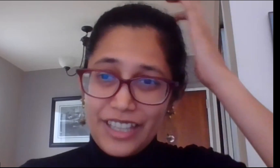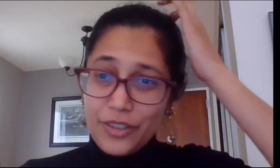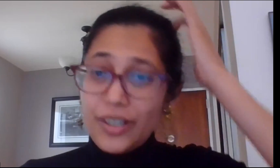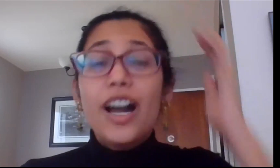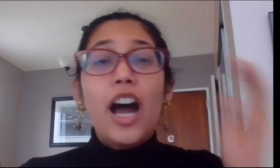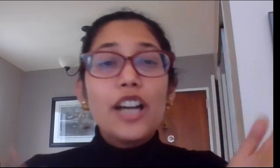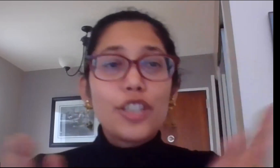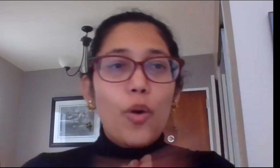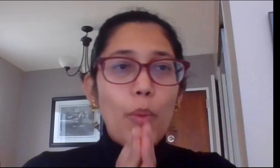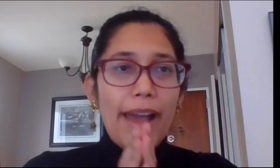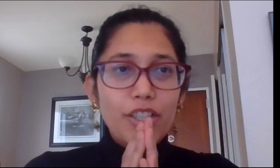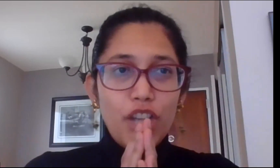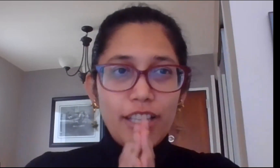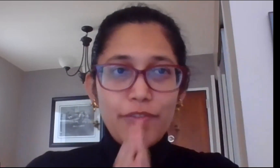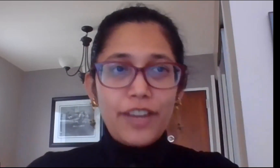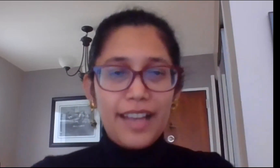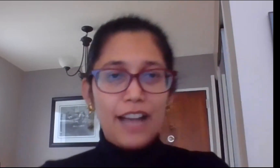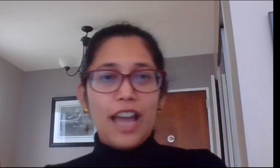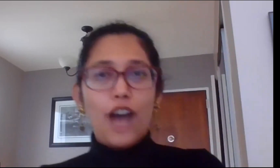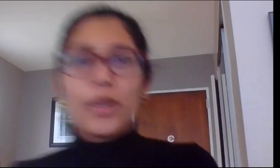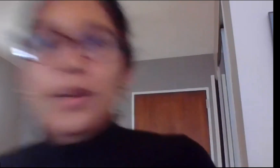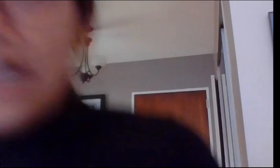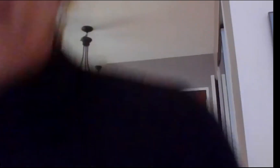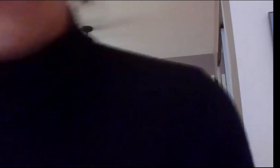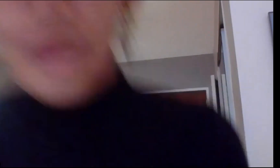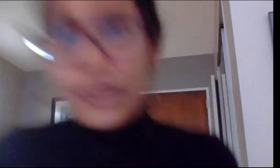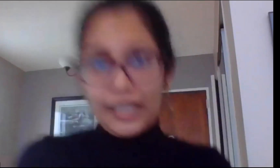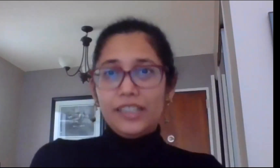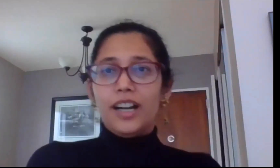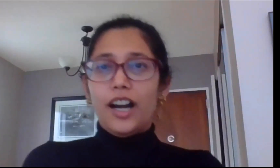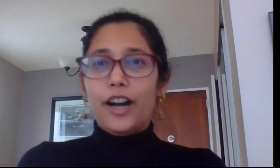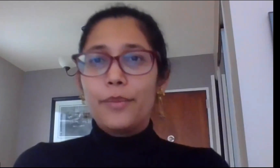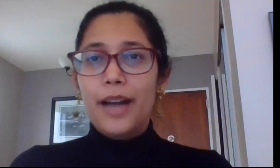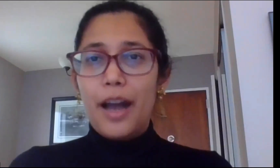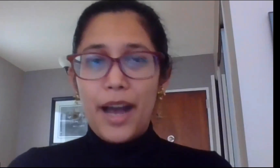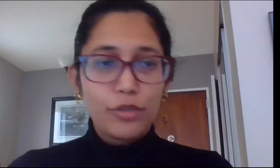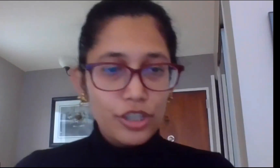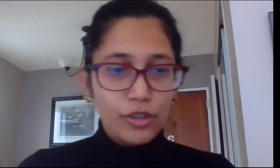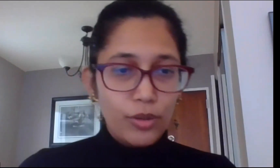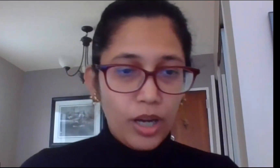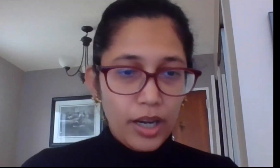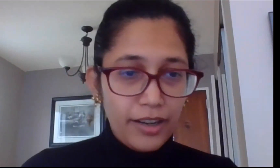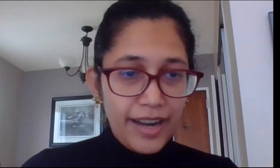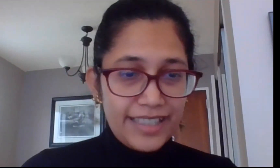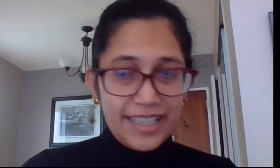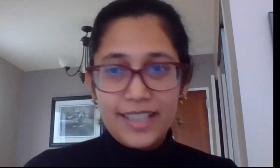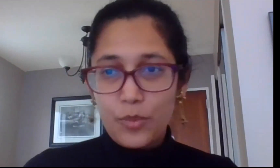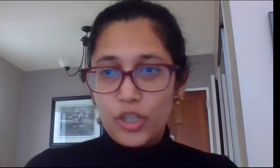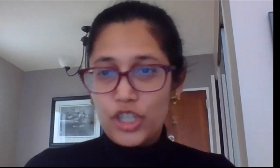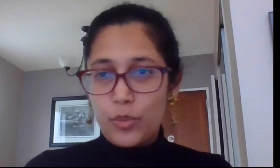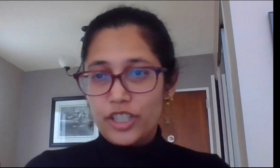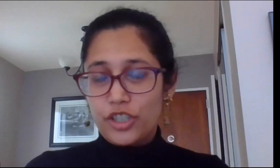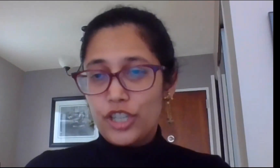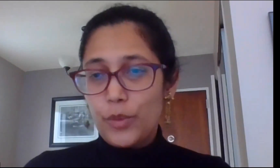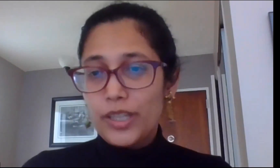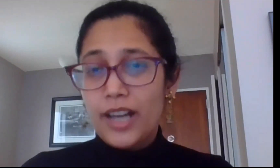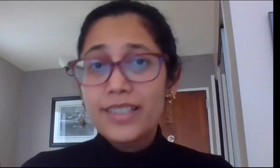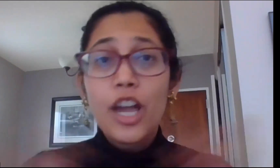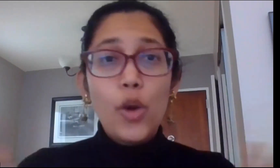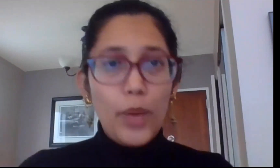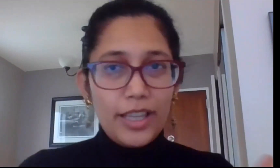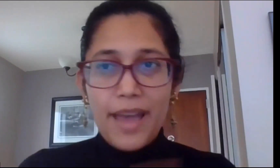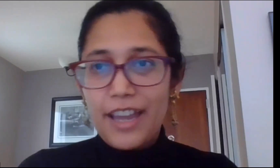Thank you. So while John is figuring out how we, you know from heavenly about, you know her ideas and what she wanted to share with us.